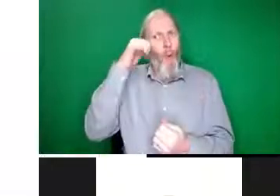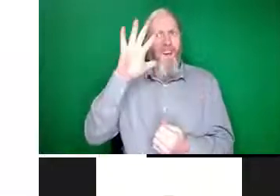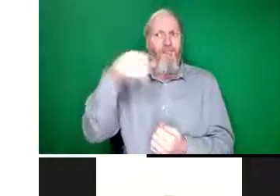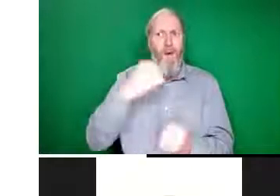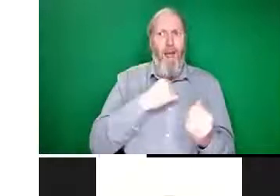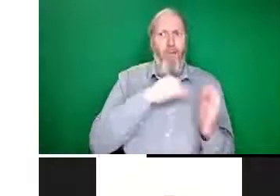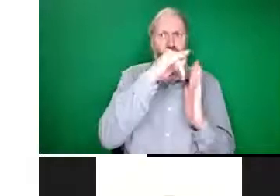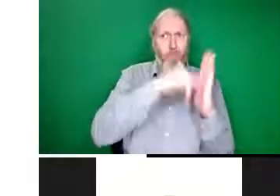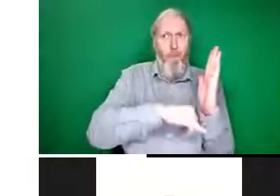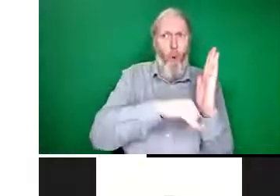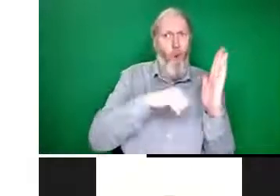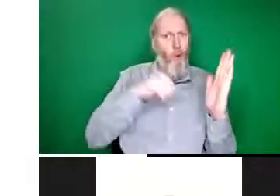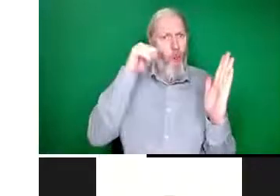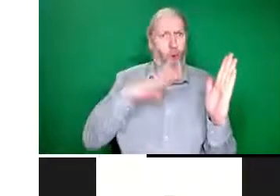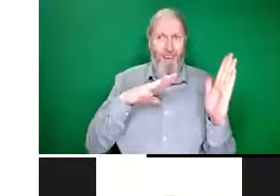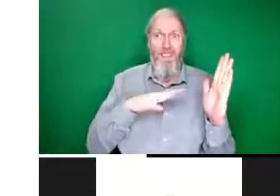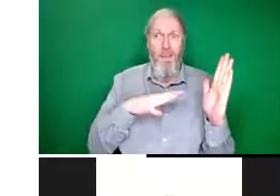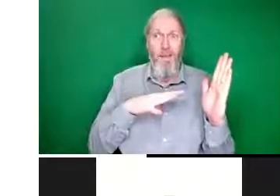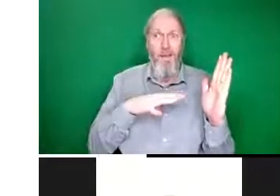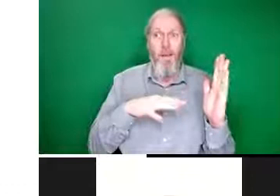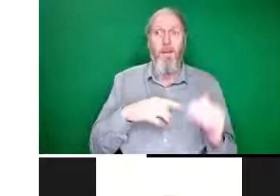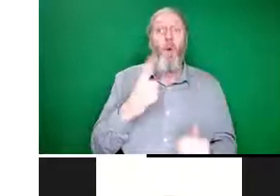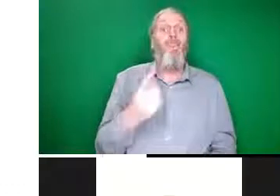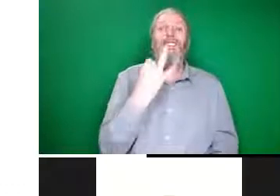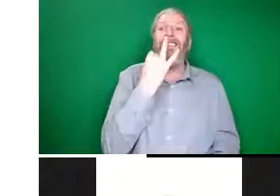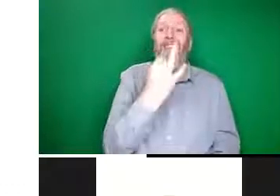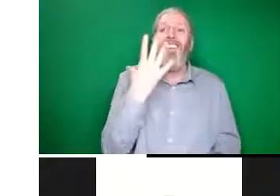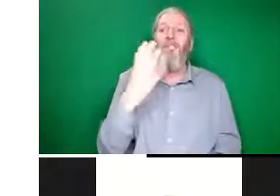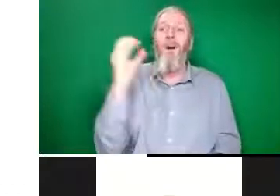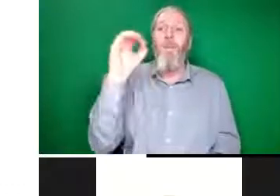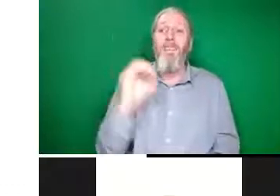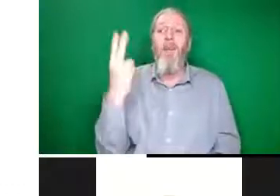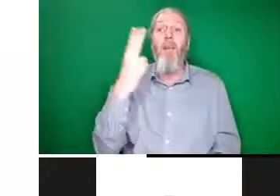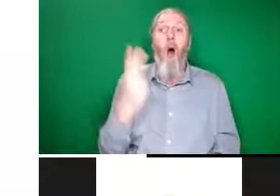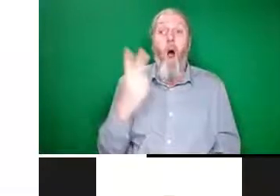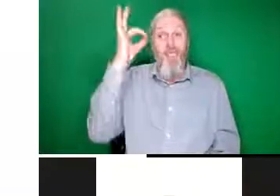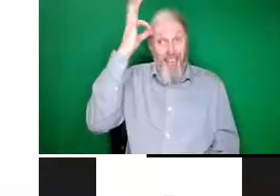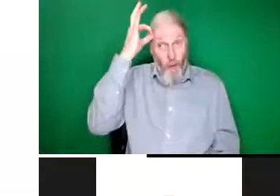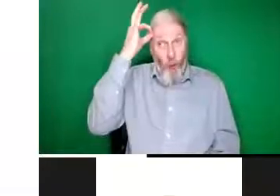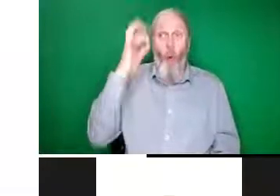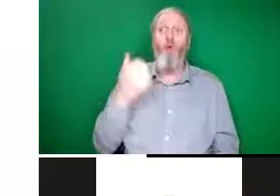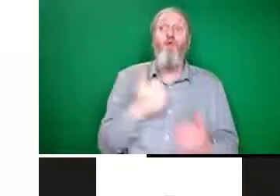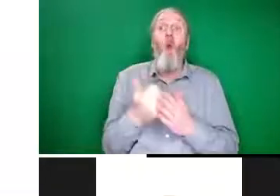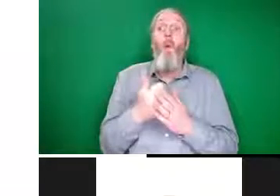And, of course, the Arts Council Let's Create vision